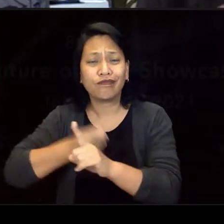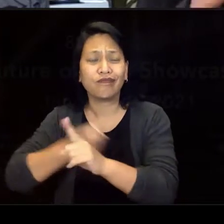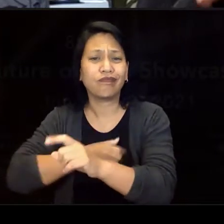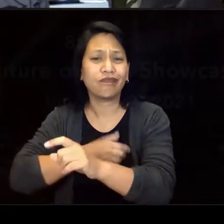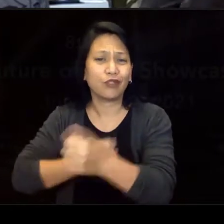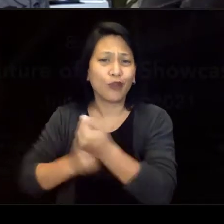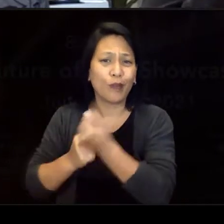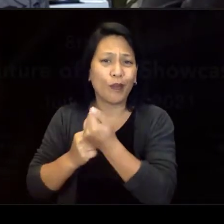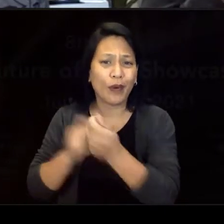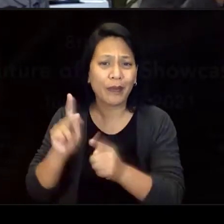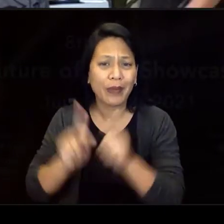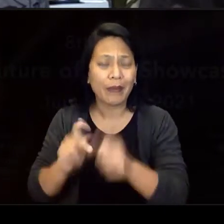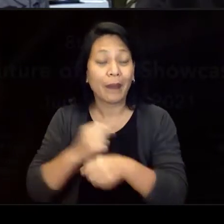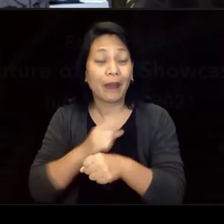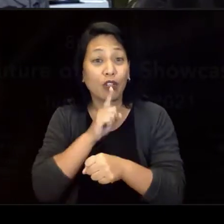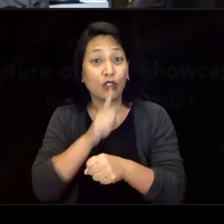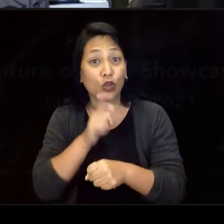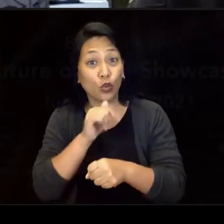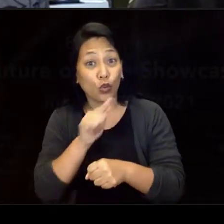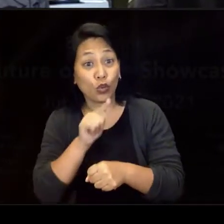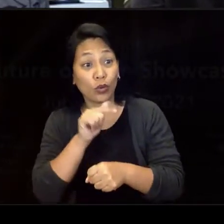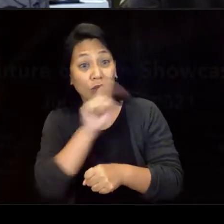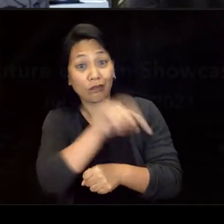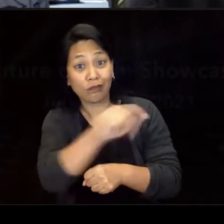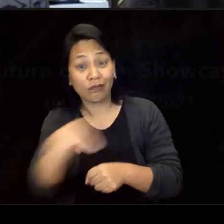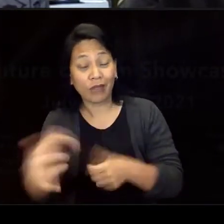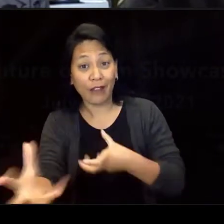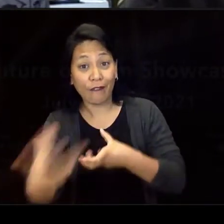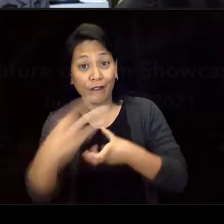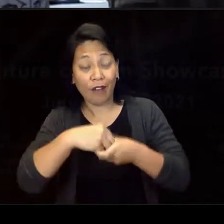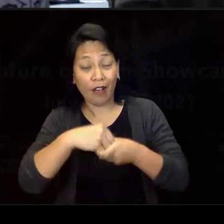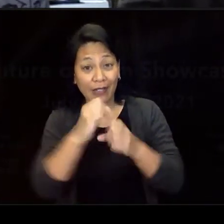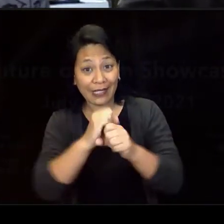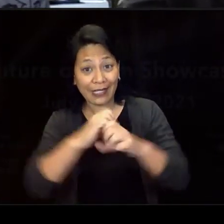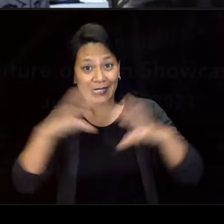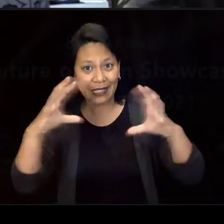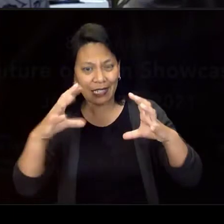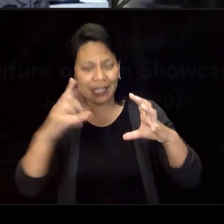involved in the scene is safe and all of those things. But what, I don't think people understand going into it,